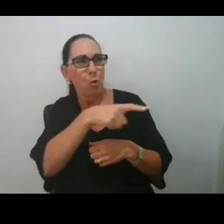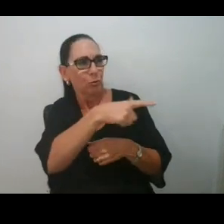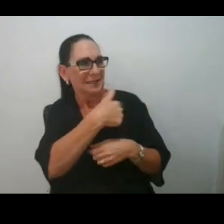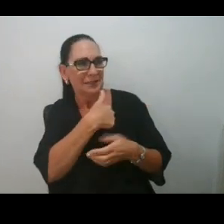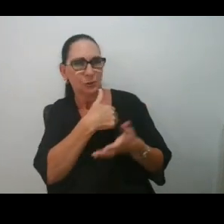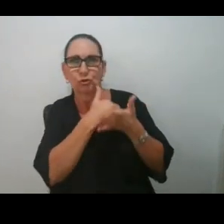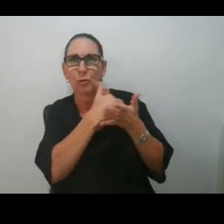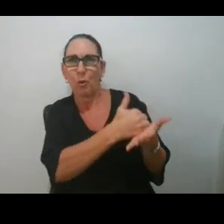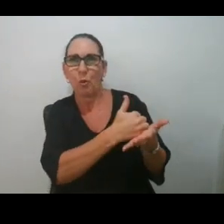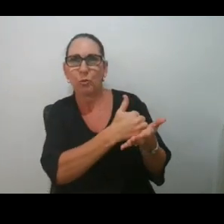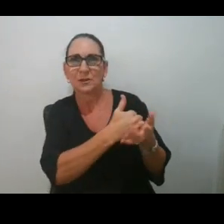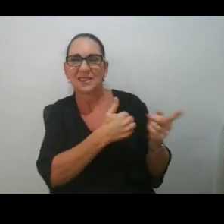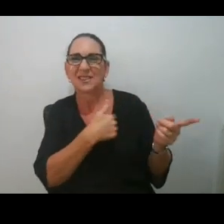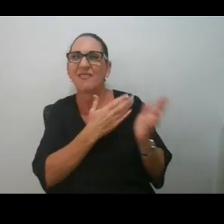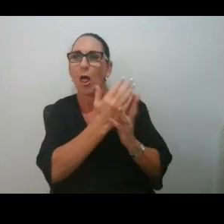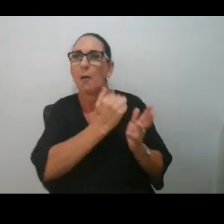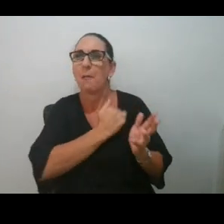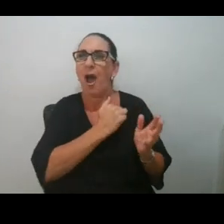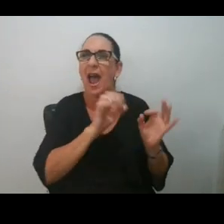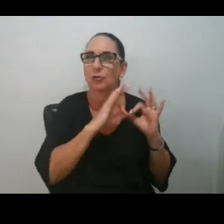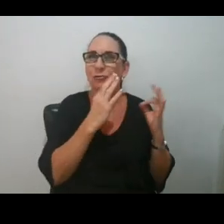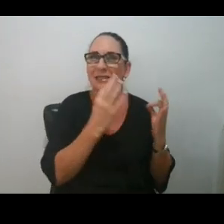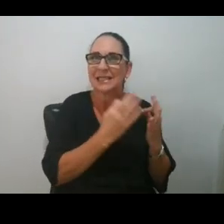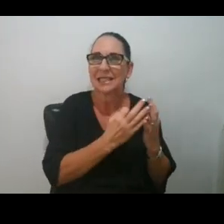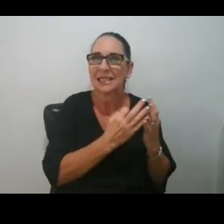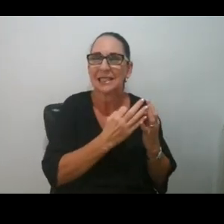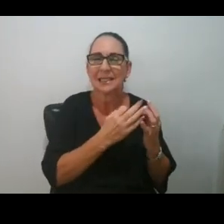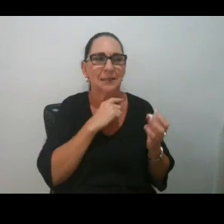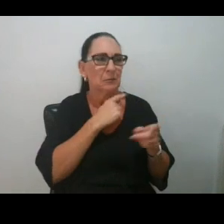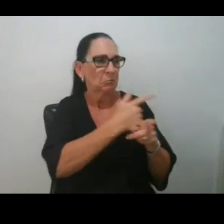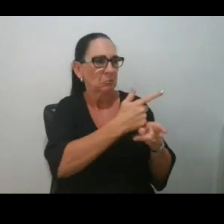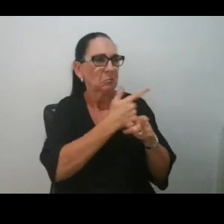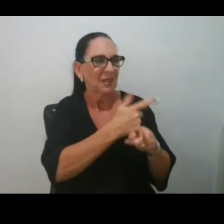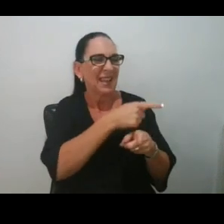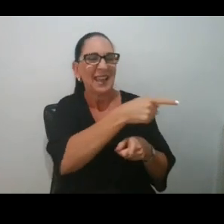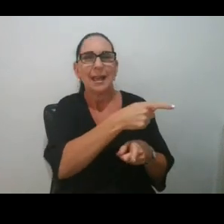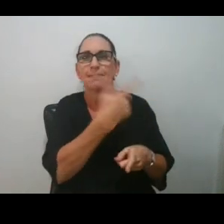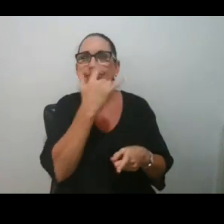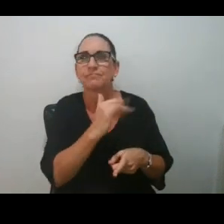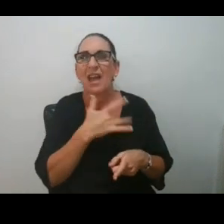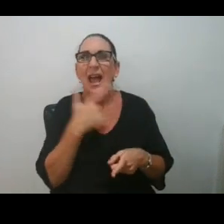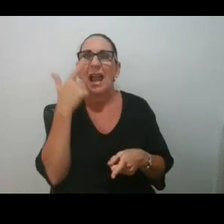I'm in and they've talked about criminal offending but they live at um Browns Plain so no drug court